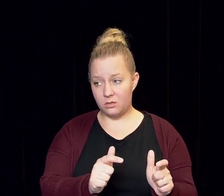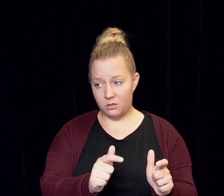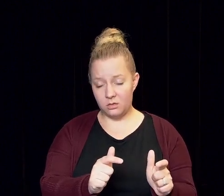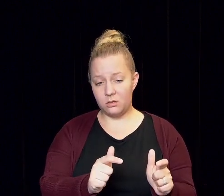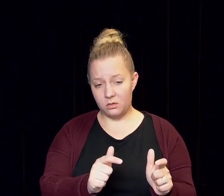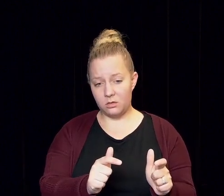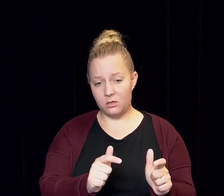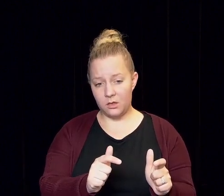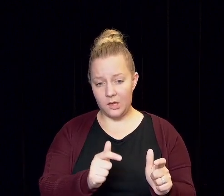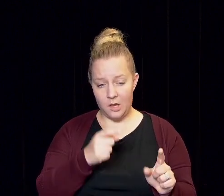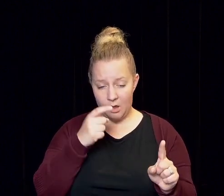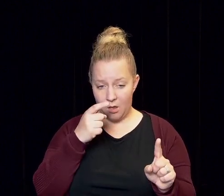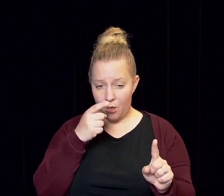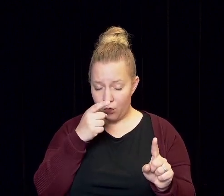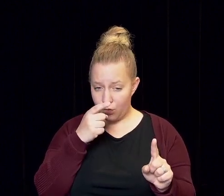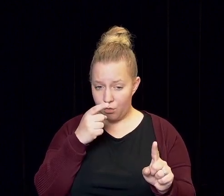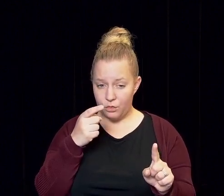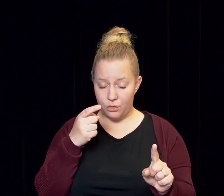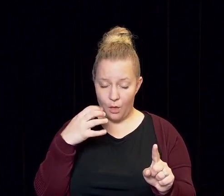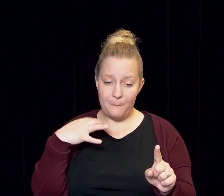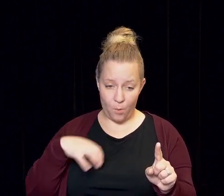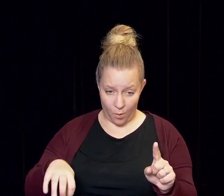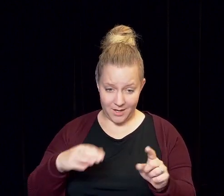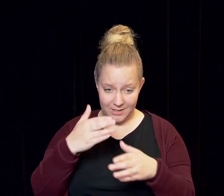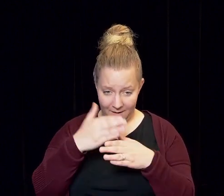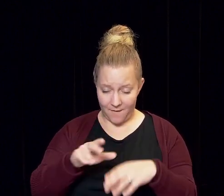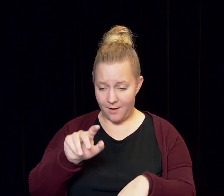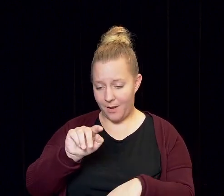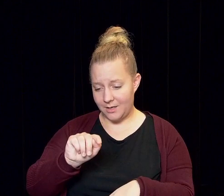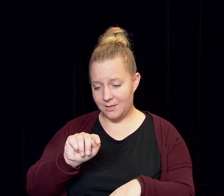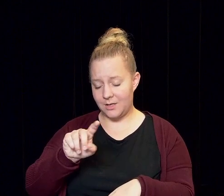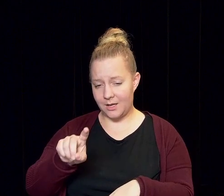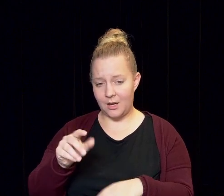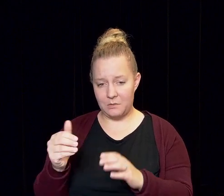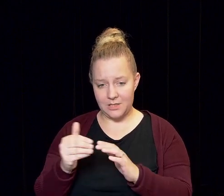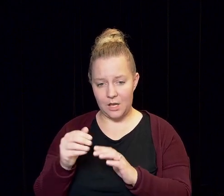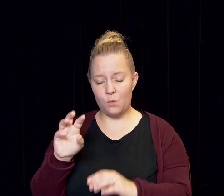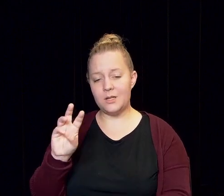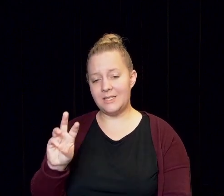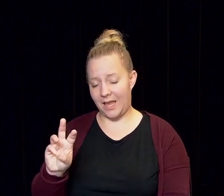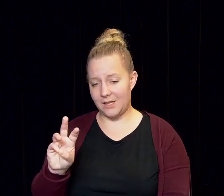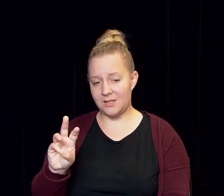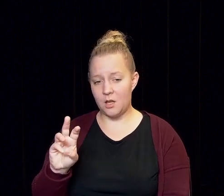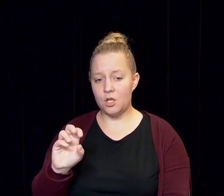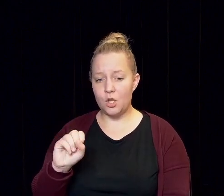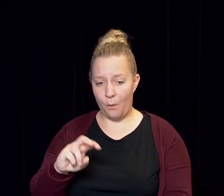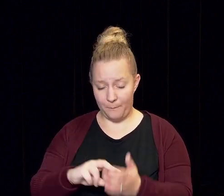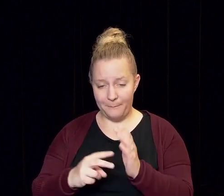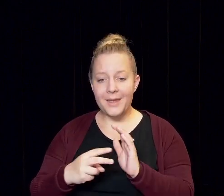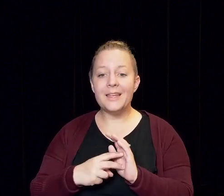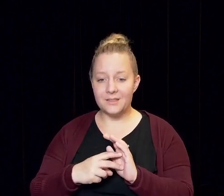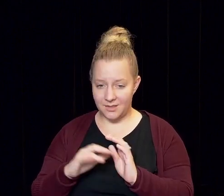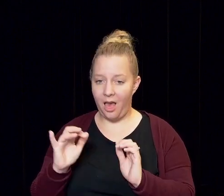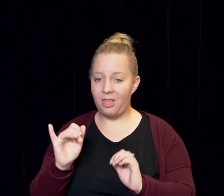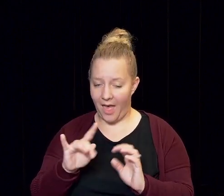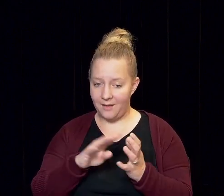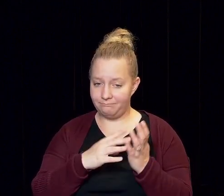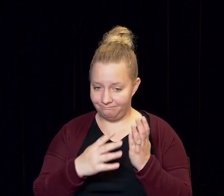the points divided by the touchdowns are 6 so that means it is proportional. Did you get that